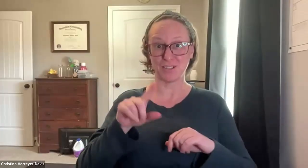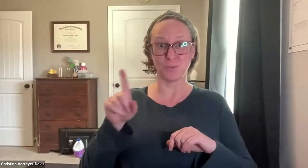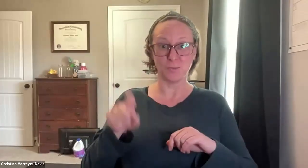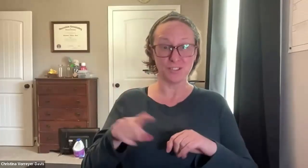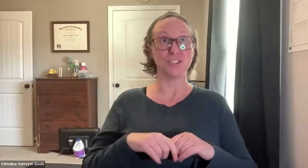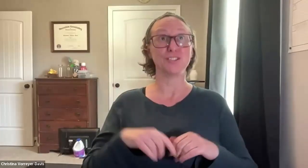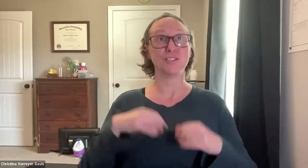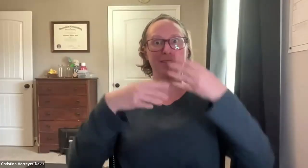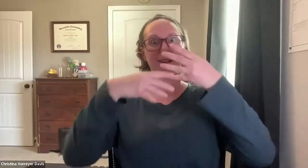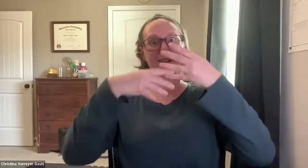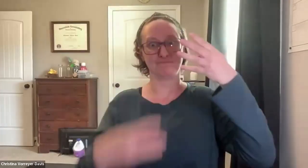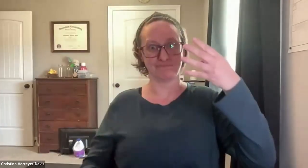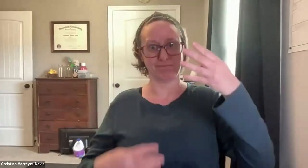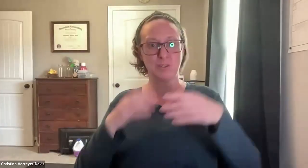[interpreter for Chrissy] Good question. I'm happy to answer that.